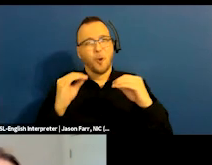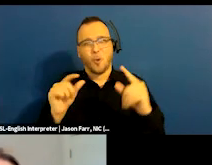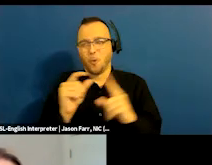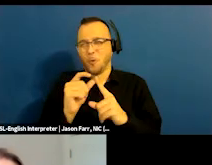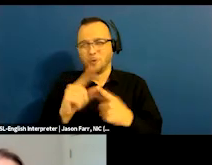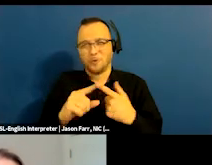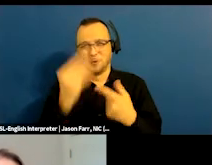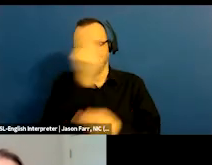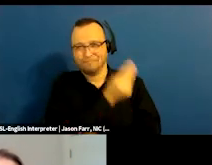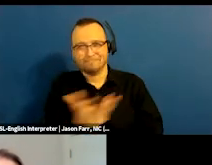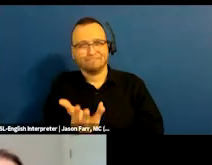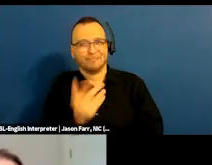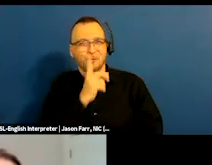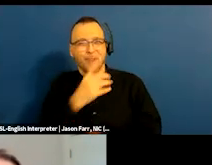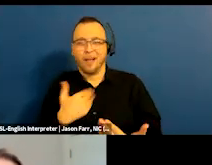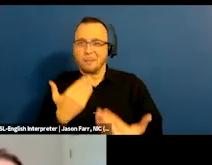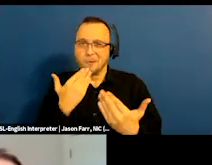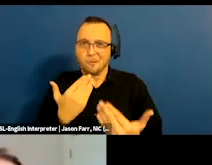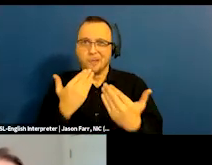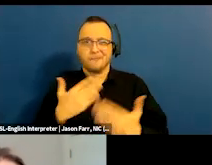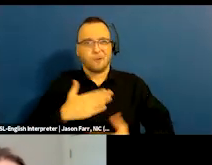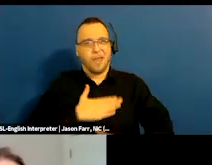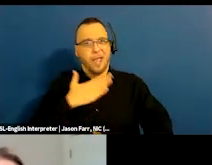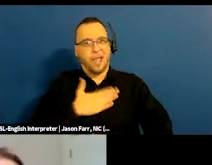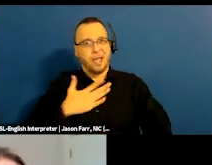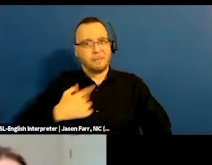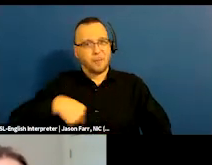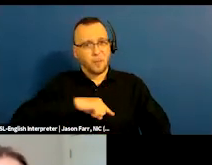Great, thank you so much. I just wanted to say we are wrapping up.